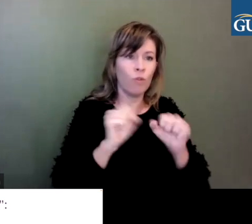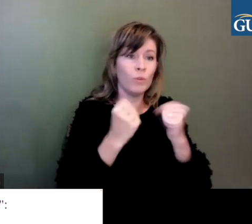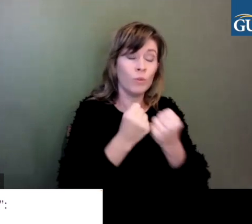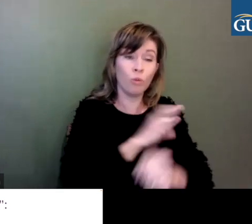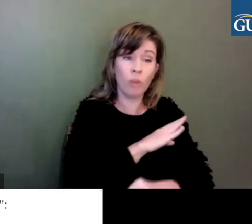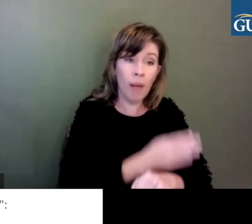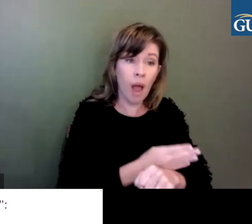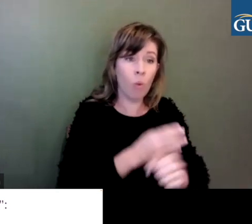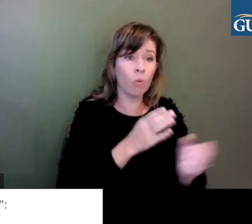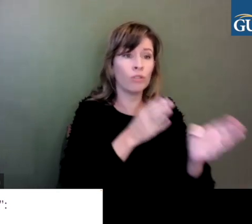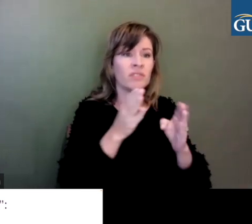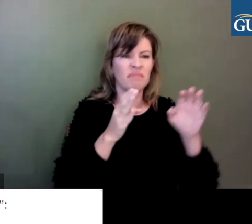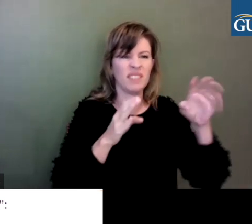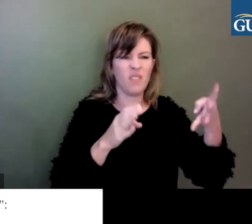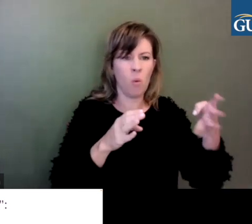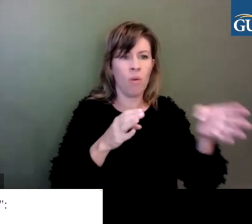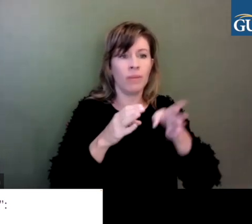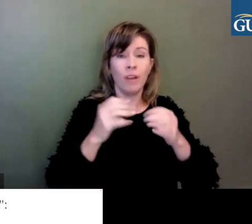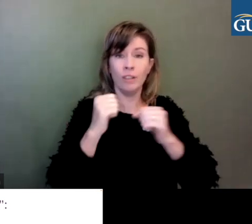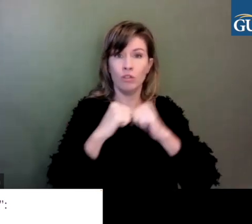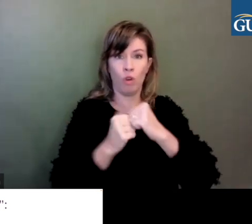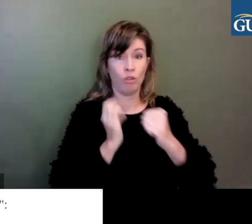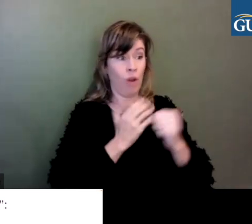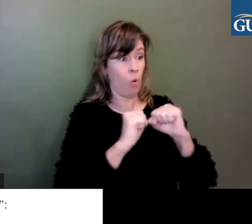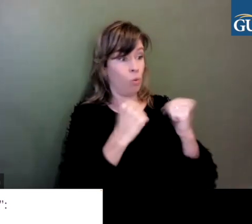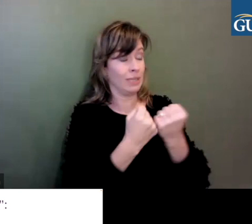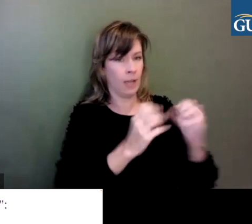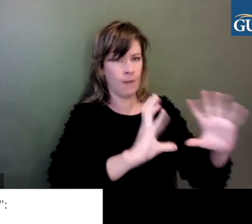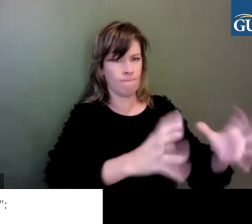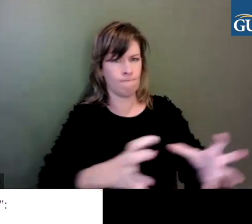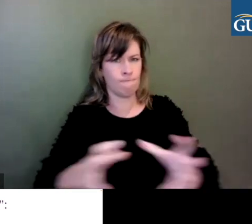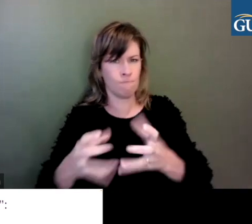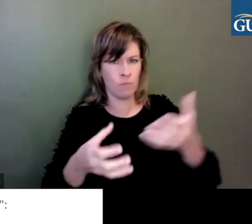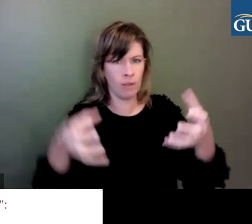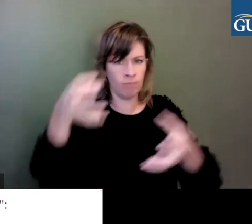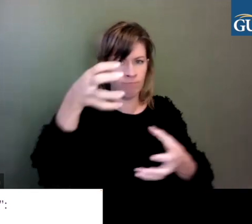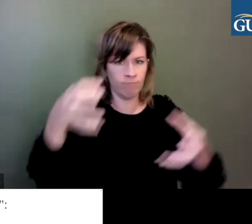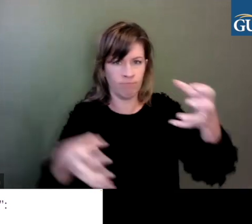society into hierarchical arrangements. It produces real social, economic, and psychological implications. It